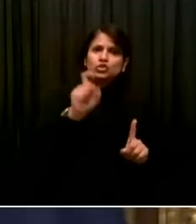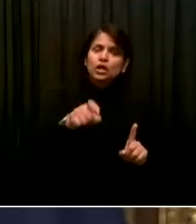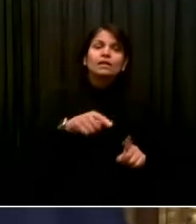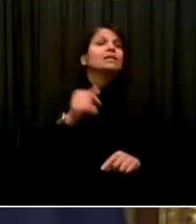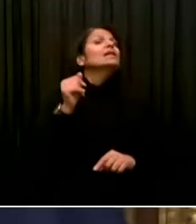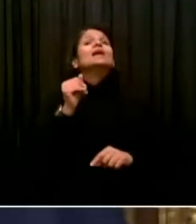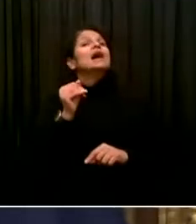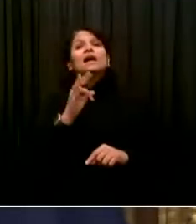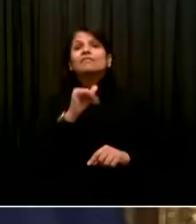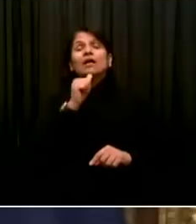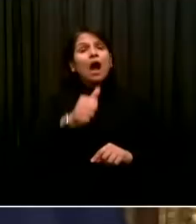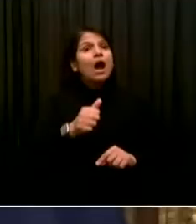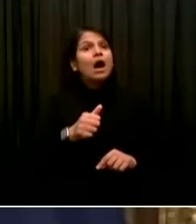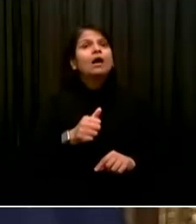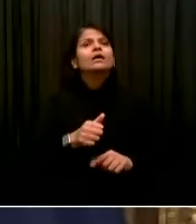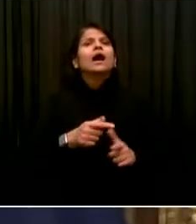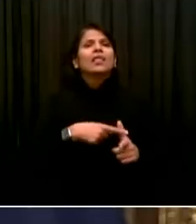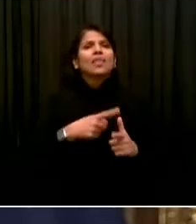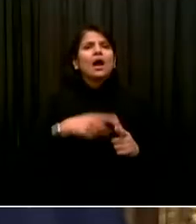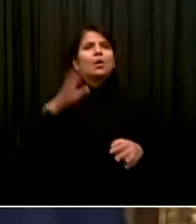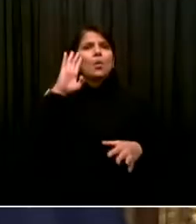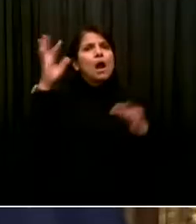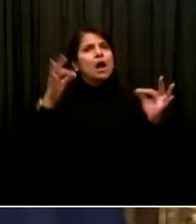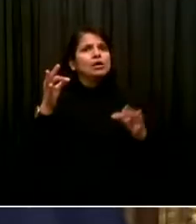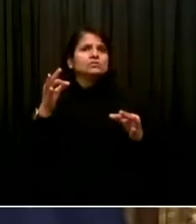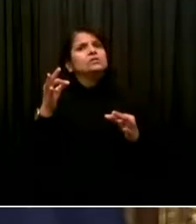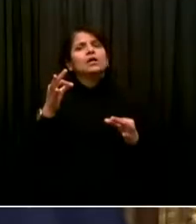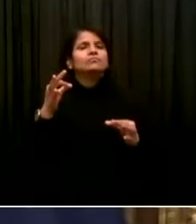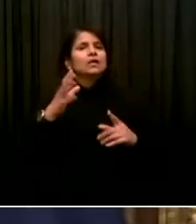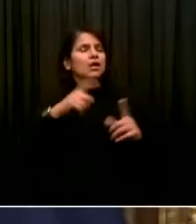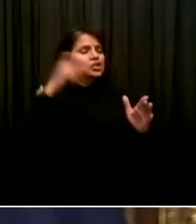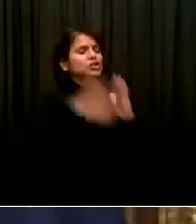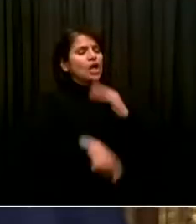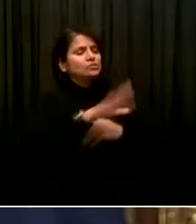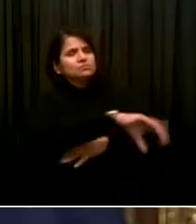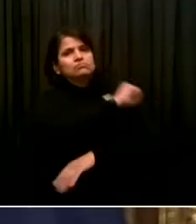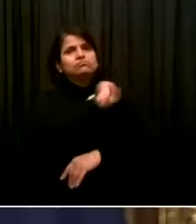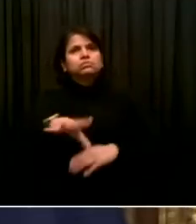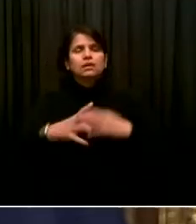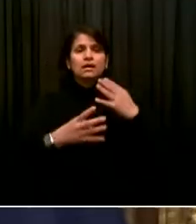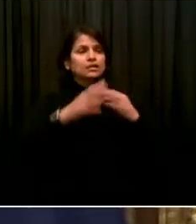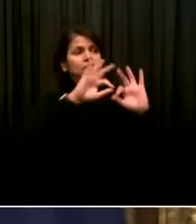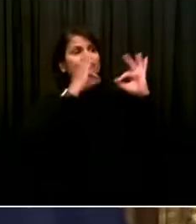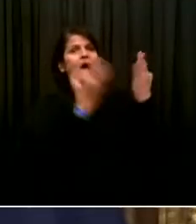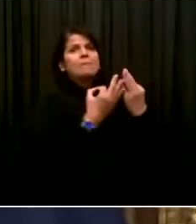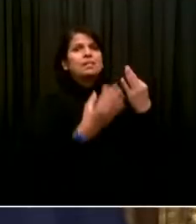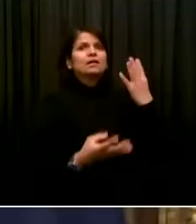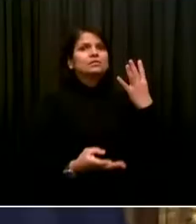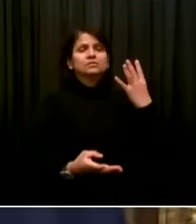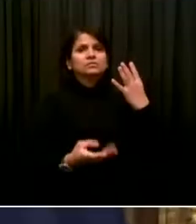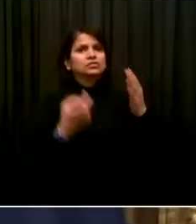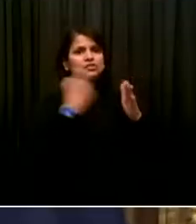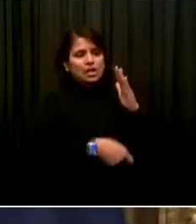INDIVIDUAL REFUSES TO DISCLOSE, PROSECUTORS SHOULD HAVE THE ABILITY TO CHARGE IN REGULAR CORD RATHER THAN